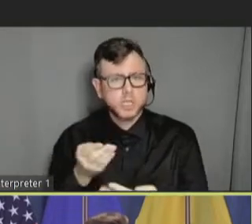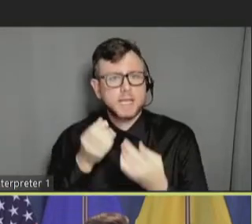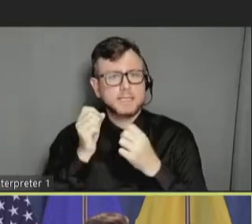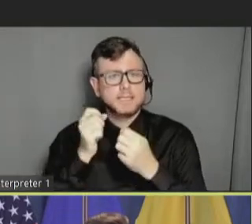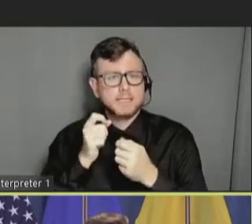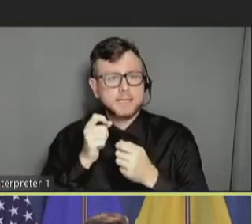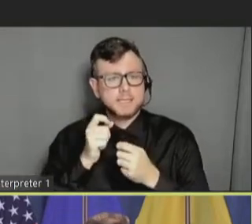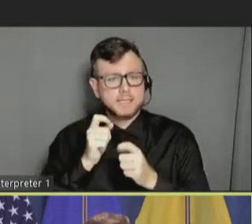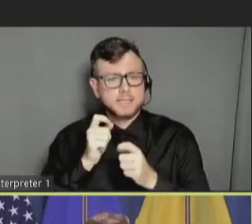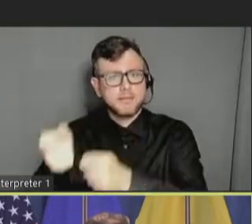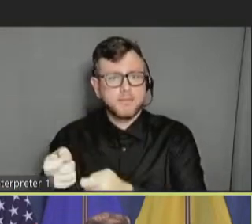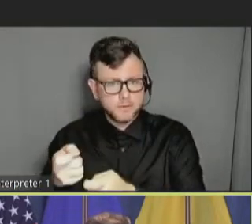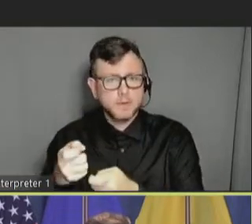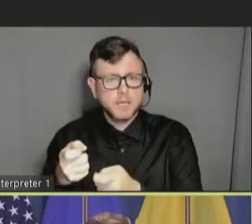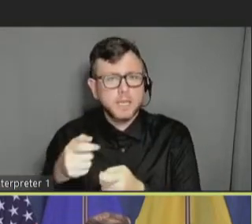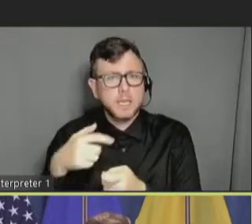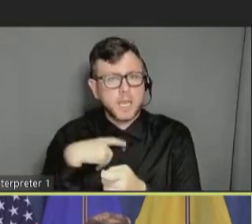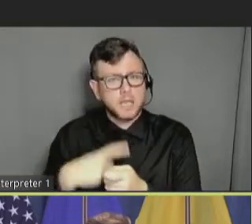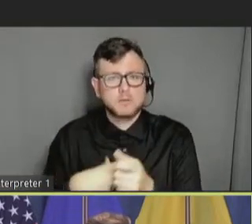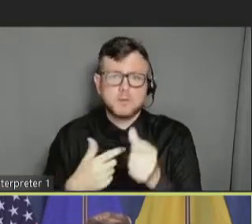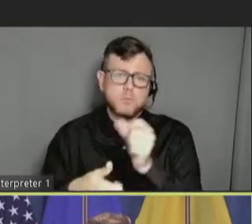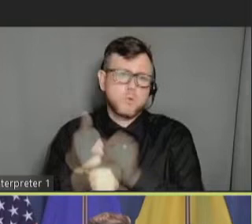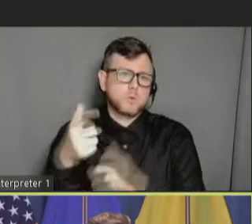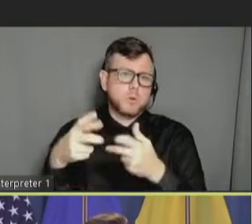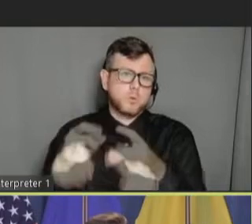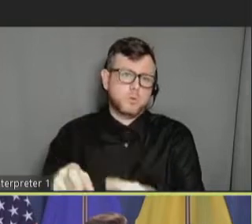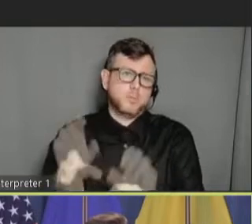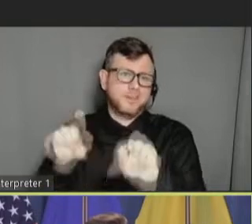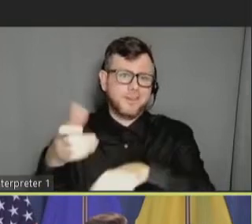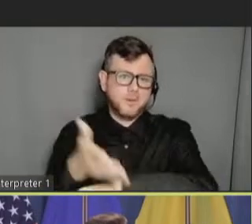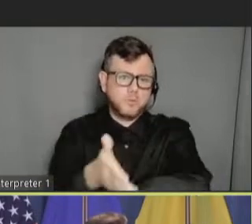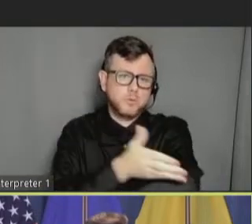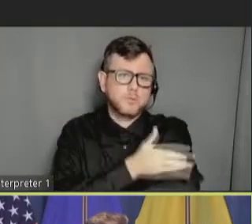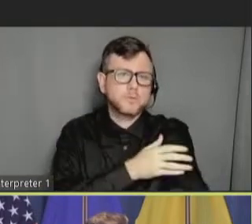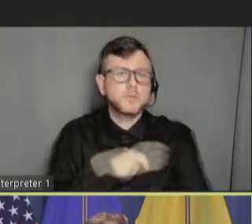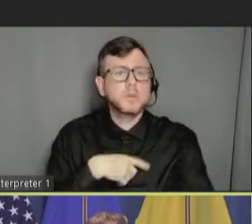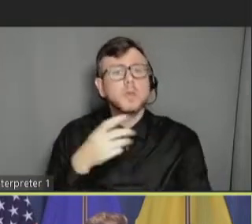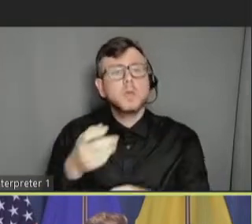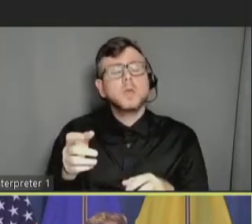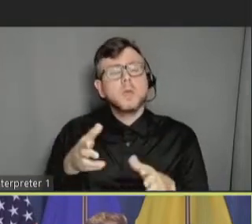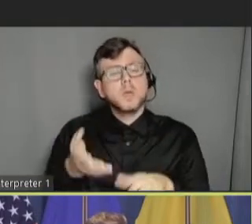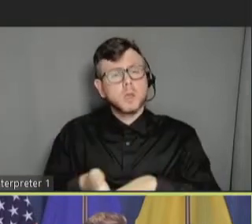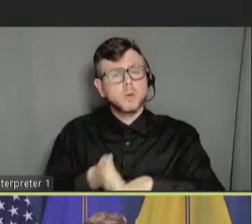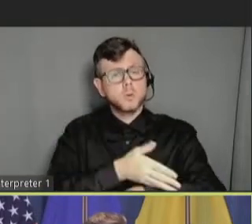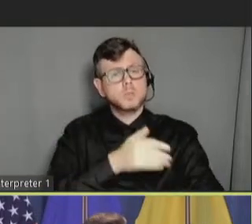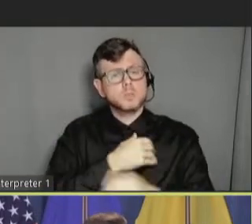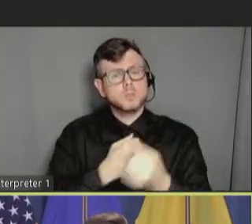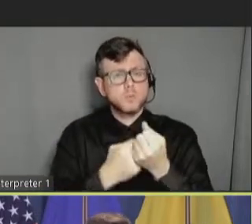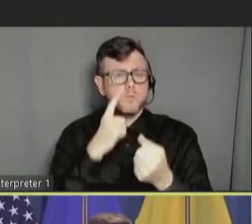improvement. Increasing support for state immunization programs through additional